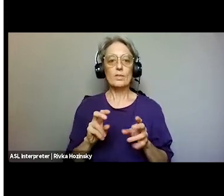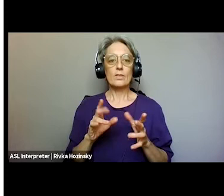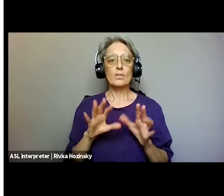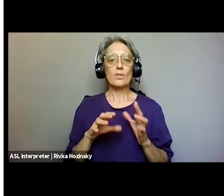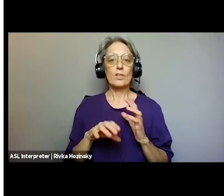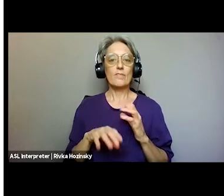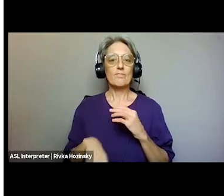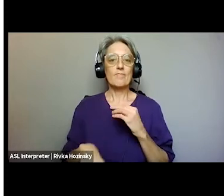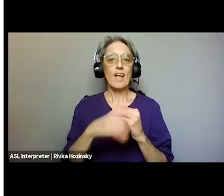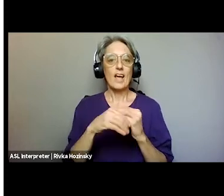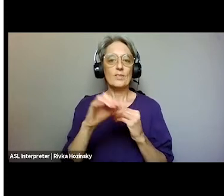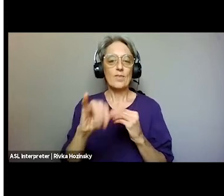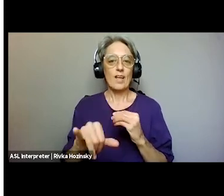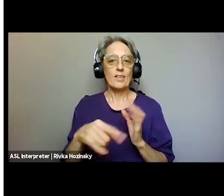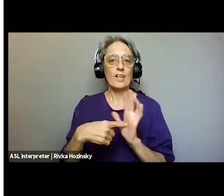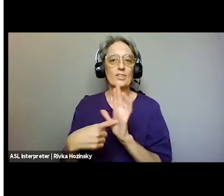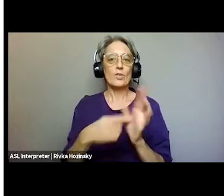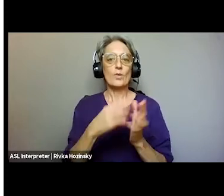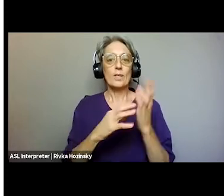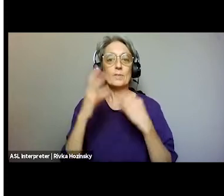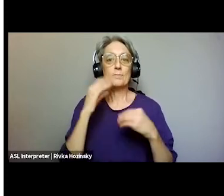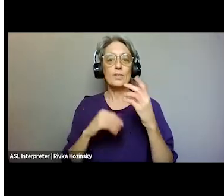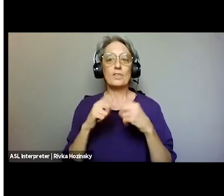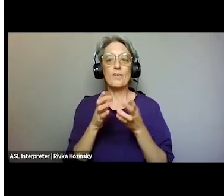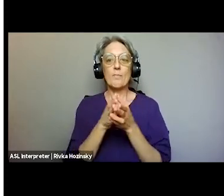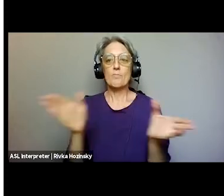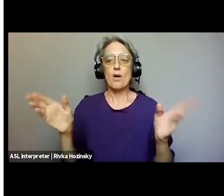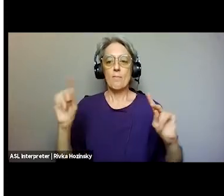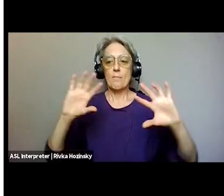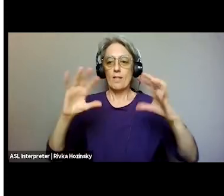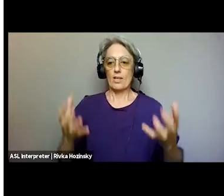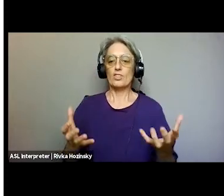some of the experiences from a broad population that's existing in the literature as well.